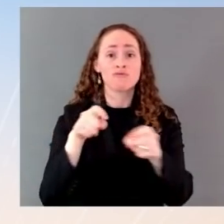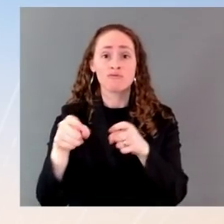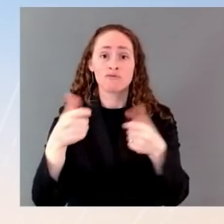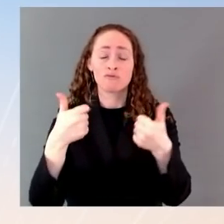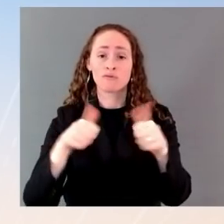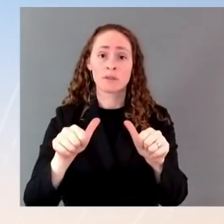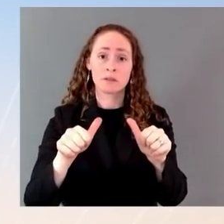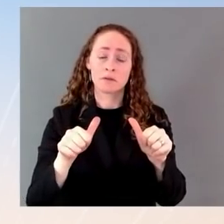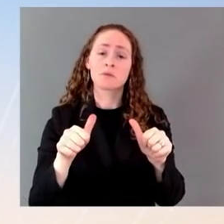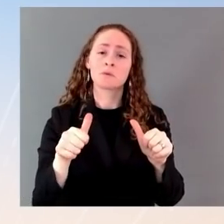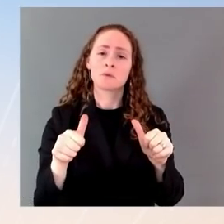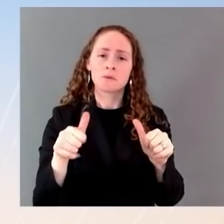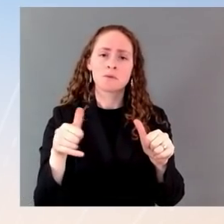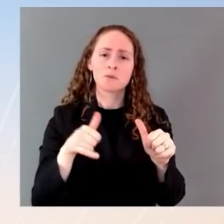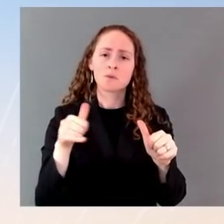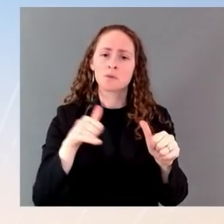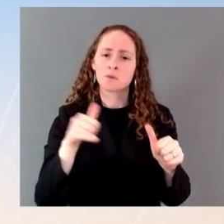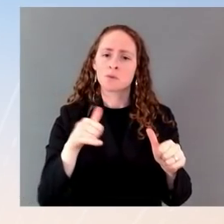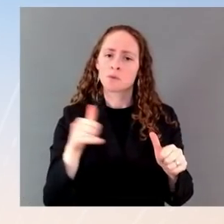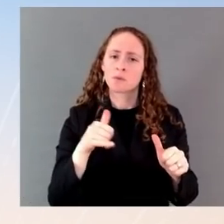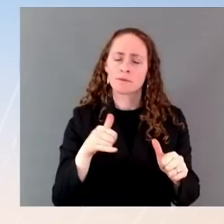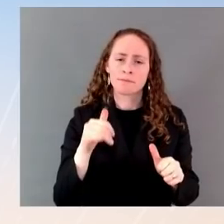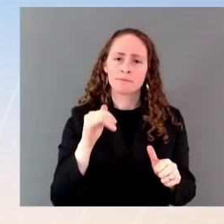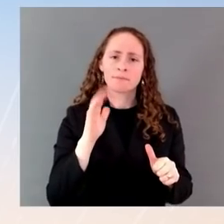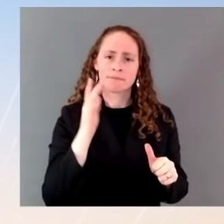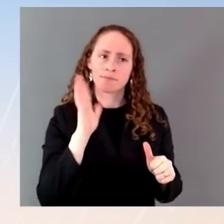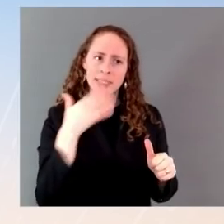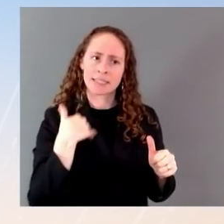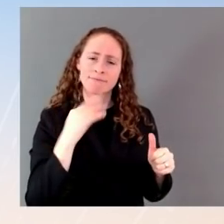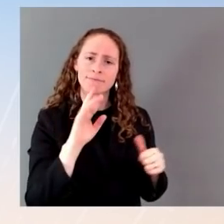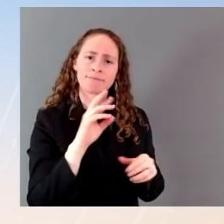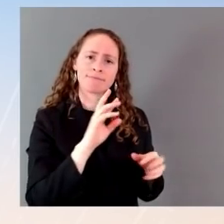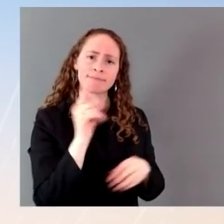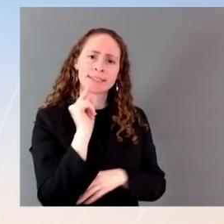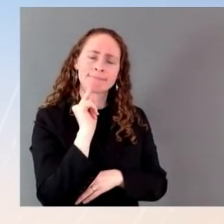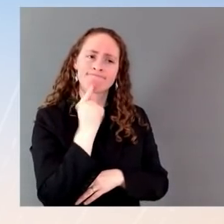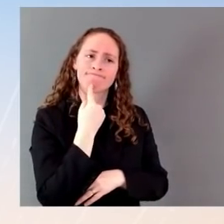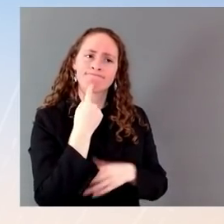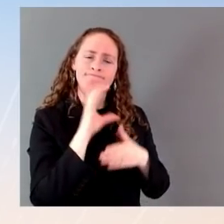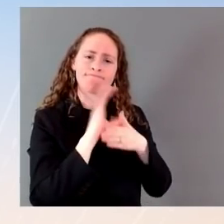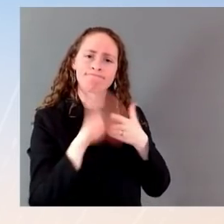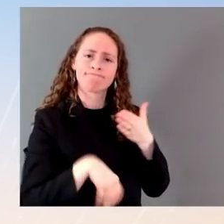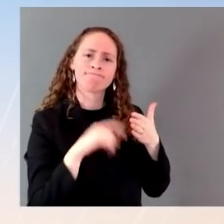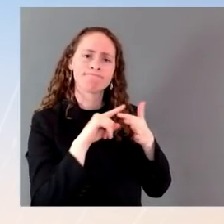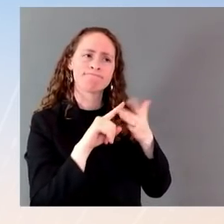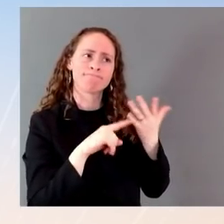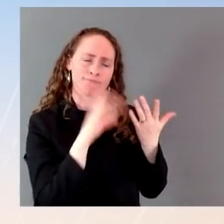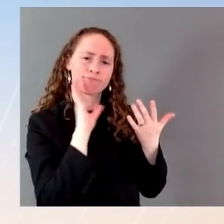by which we can make progress on diplomacy in the Donbas, through the Minsk Agreement and the Normandy Format,